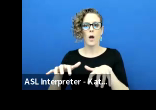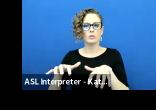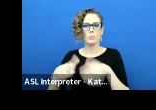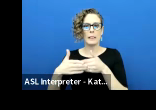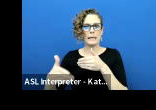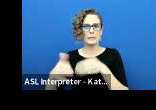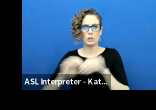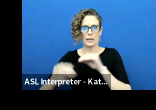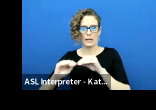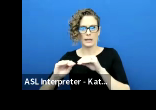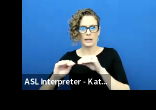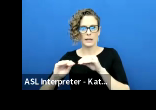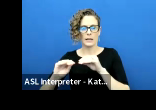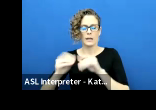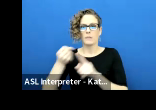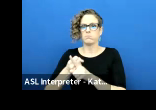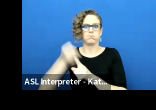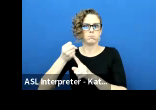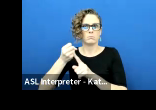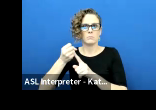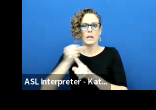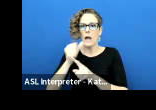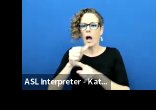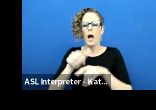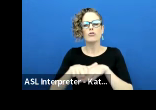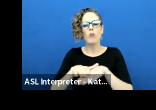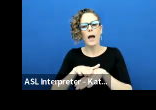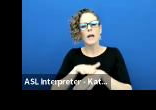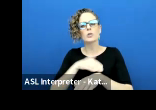instantly it's not a gradual thing it's just I've gone from their normal able-bodied self